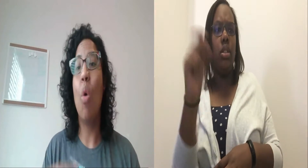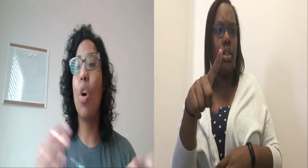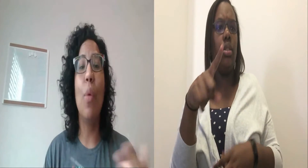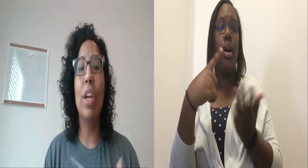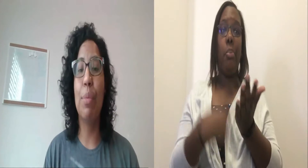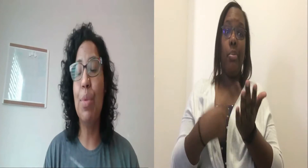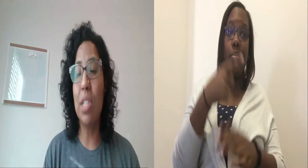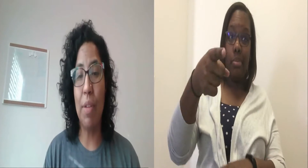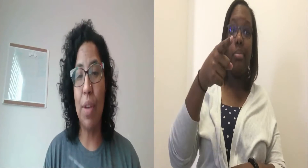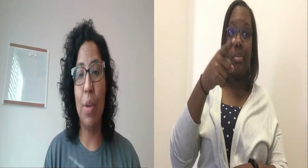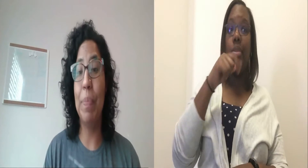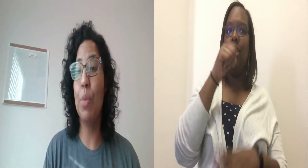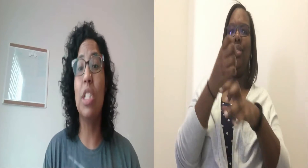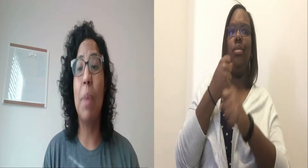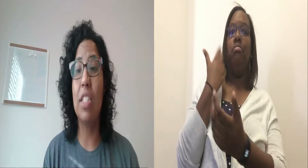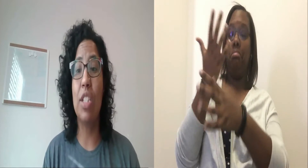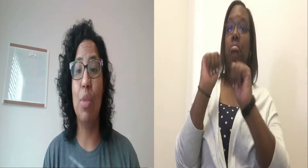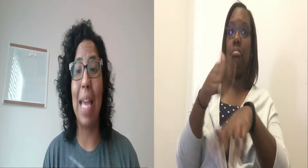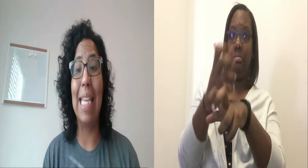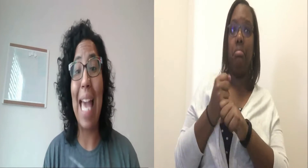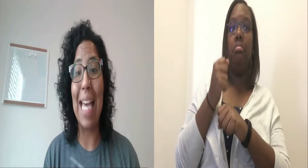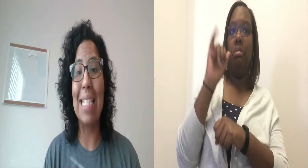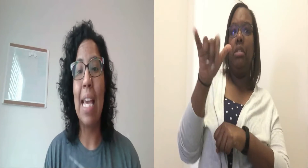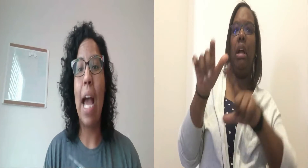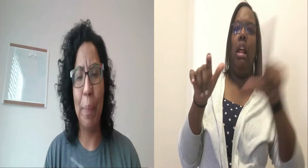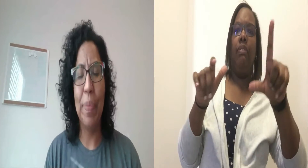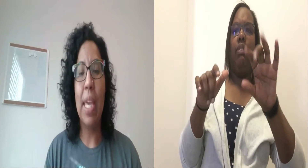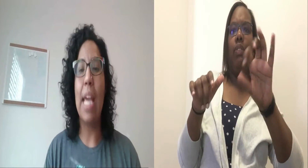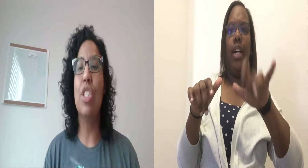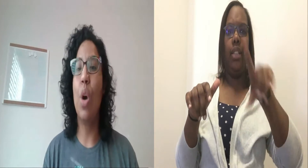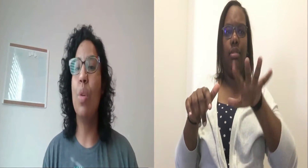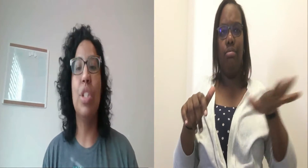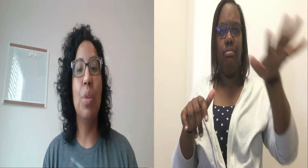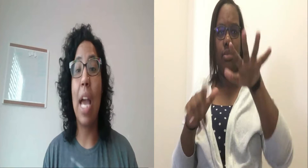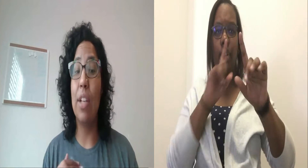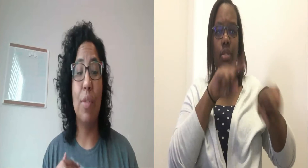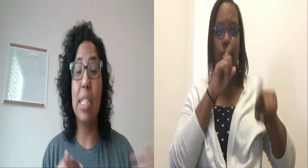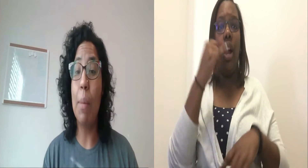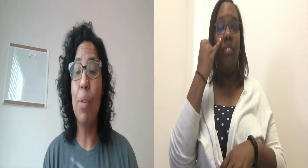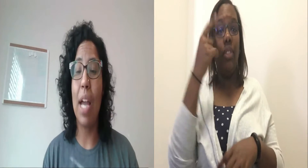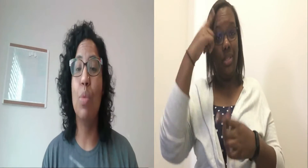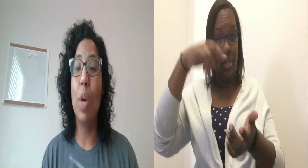or going through some of the responses you might get and so to kind of summarize what